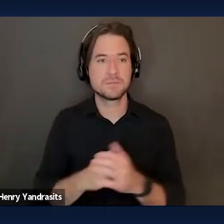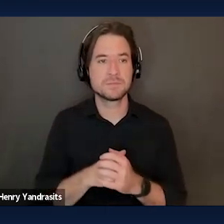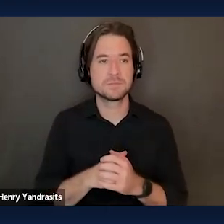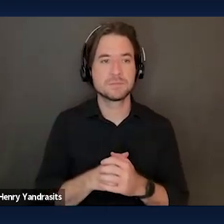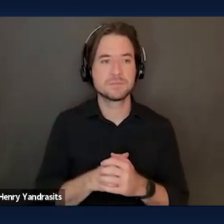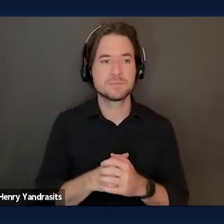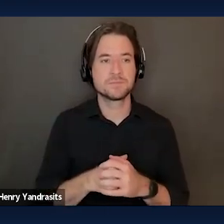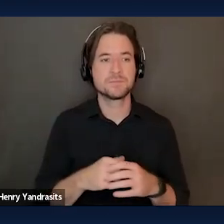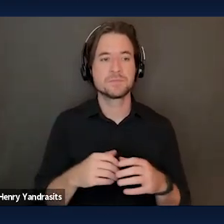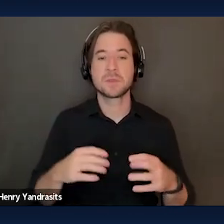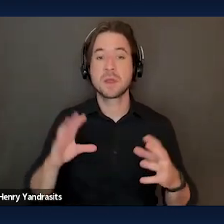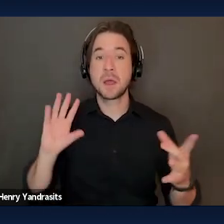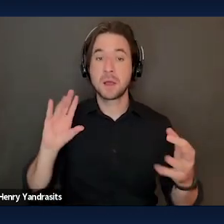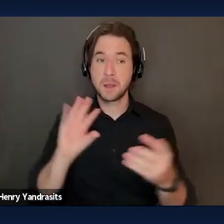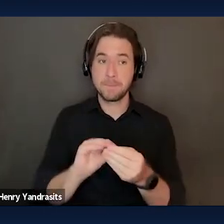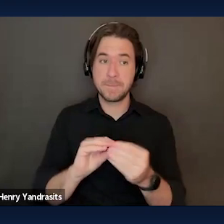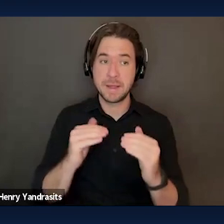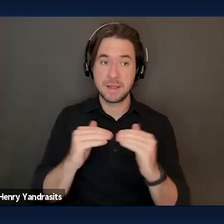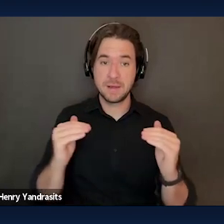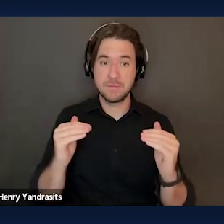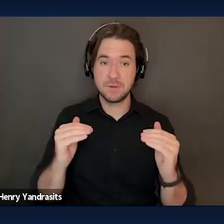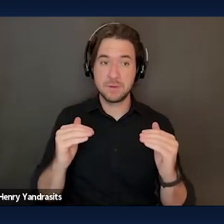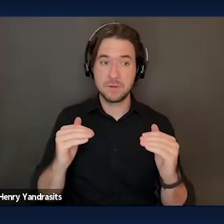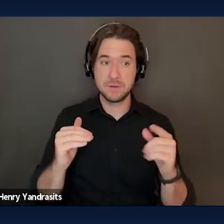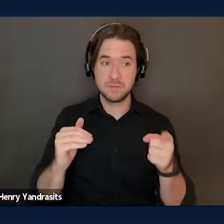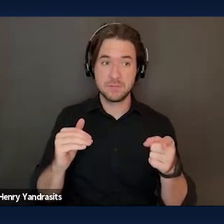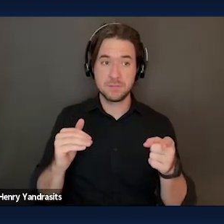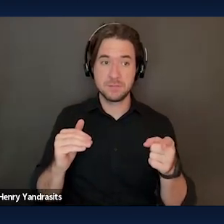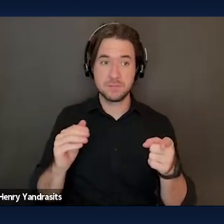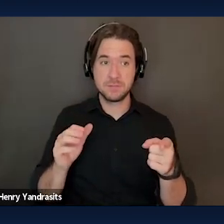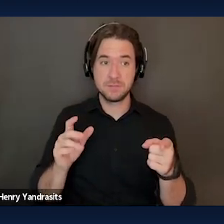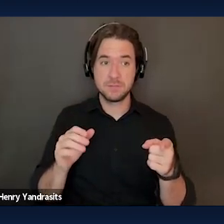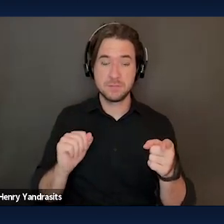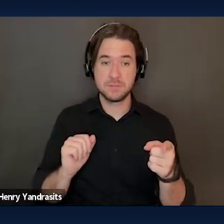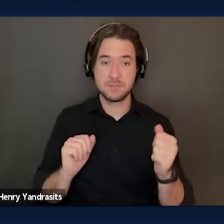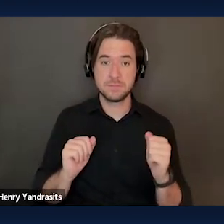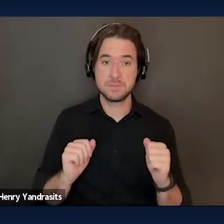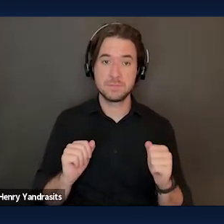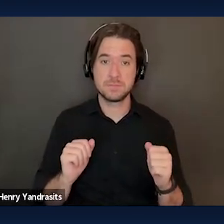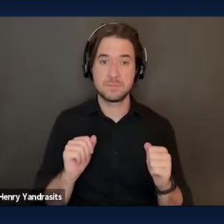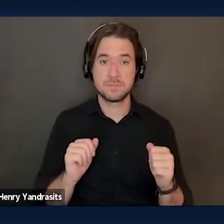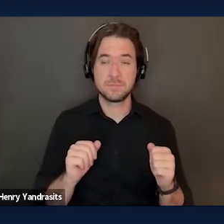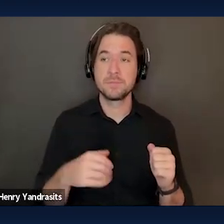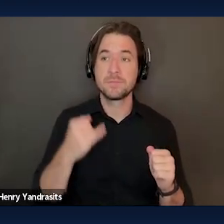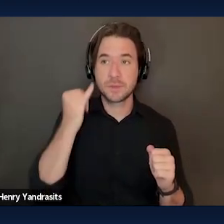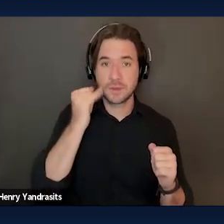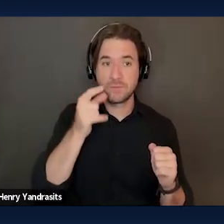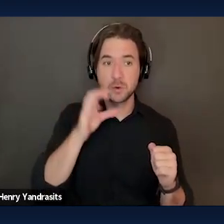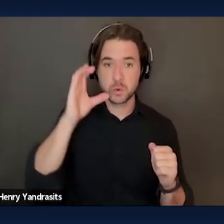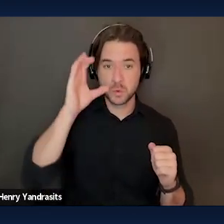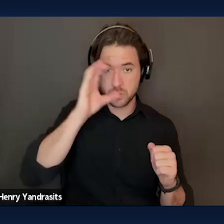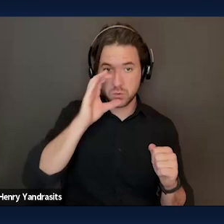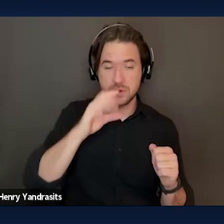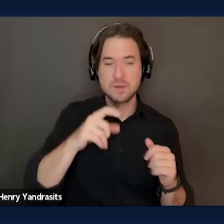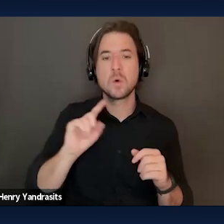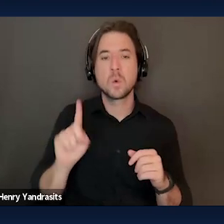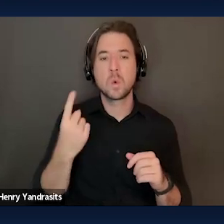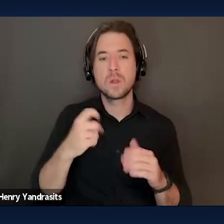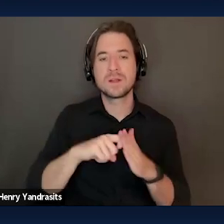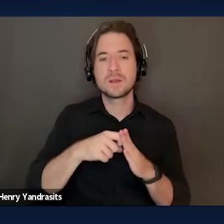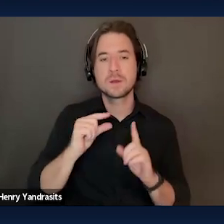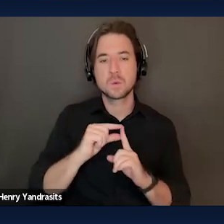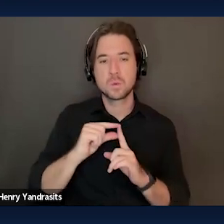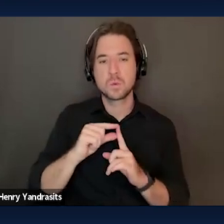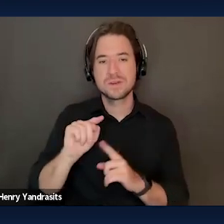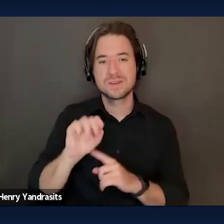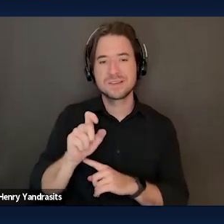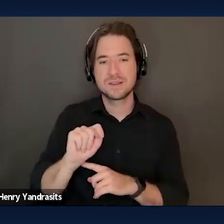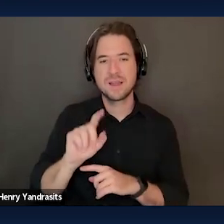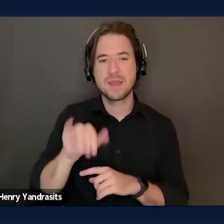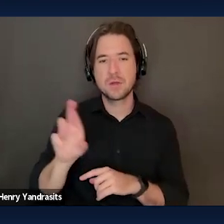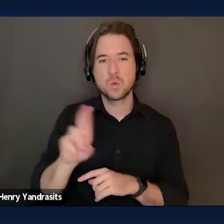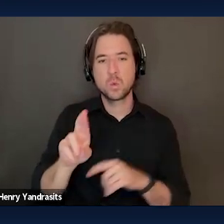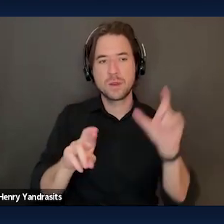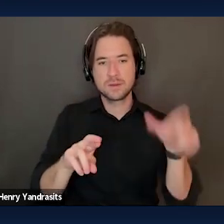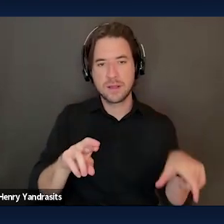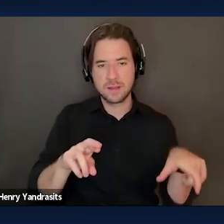the combined level. If you searched, um… If you searched it as just keywords, as text terms, which is on the right side of the slide.